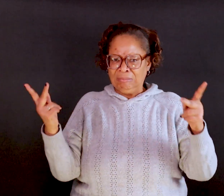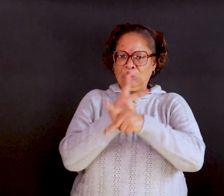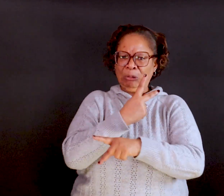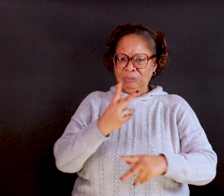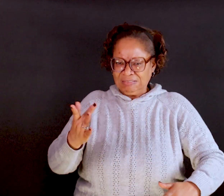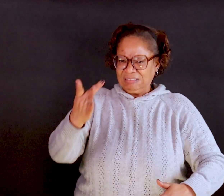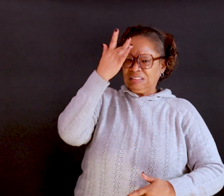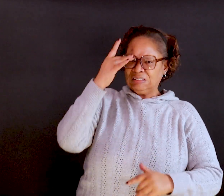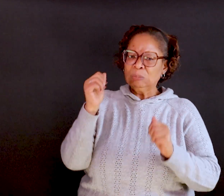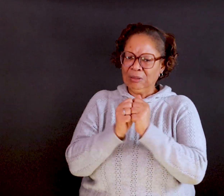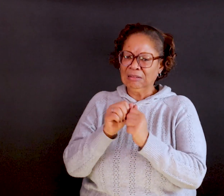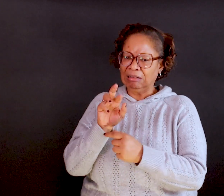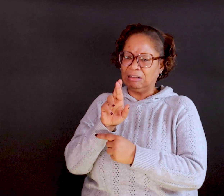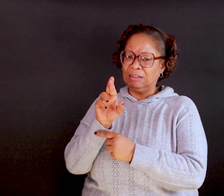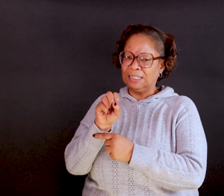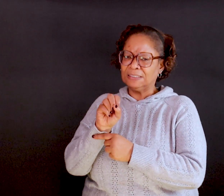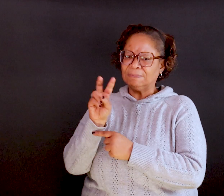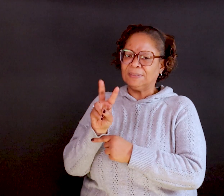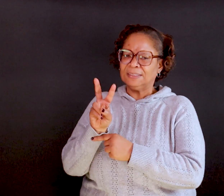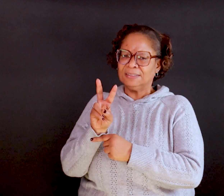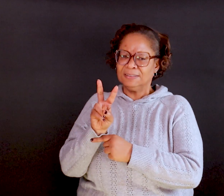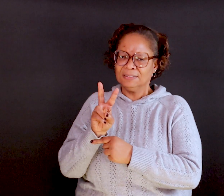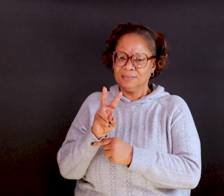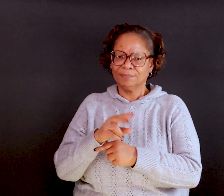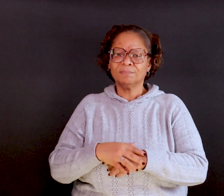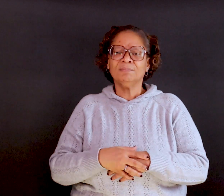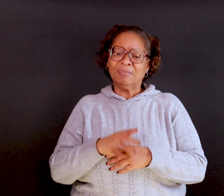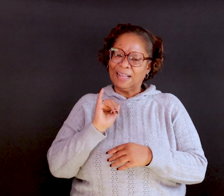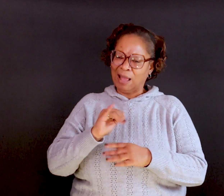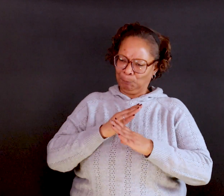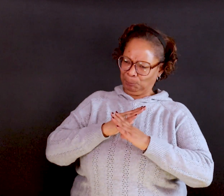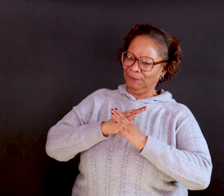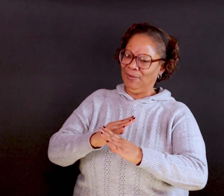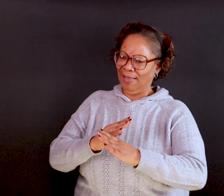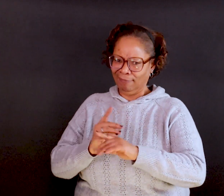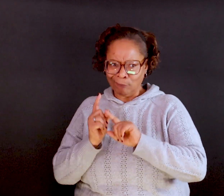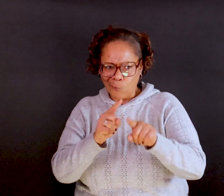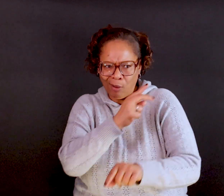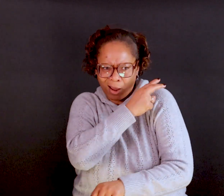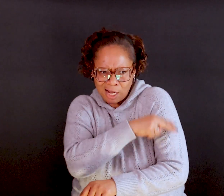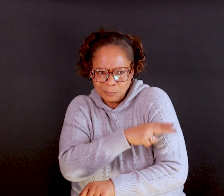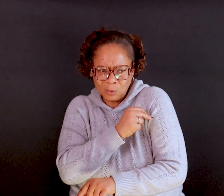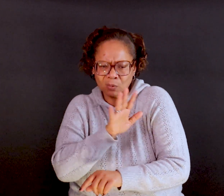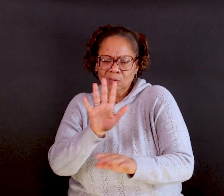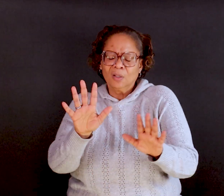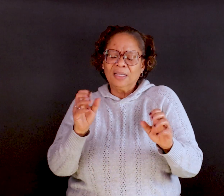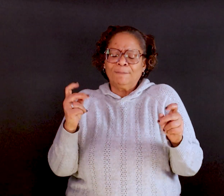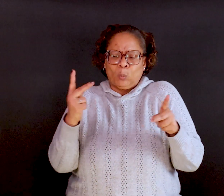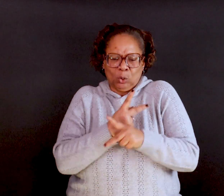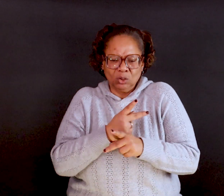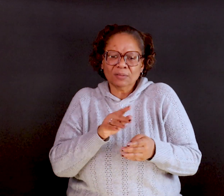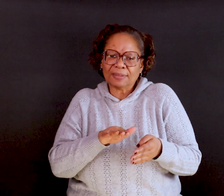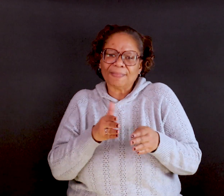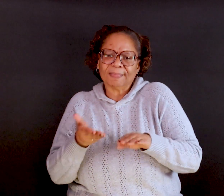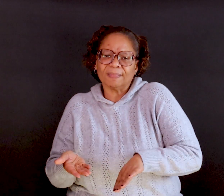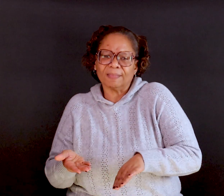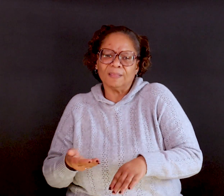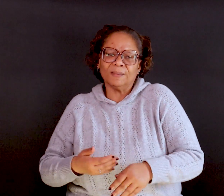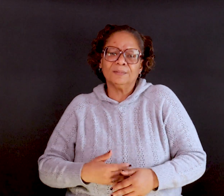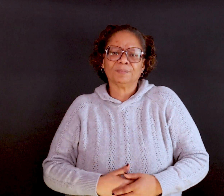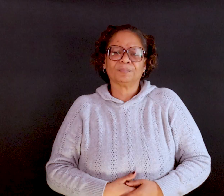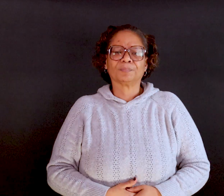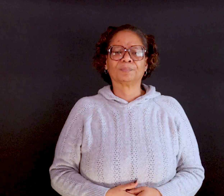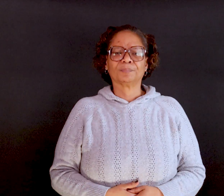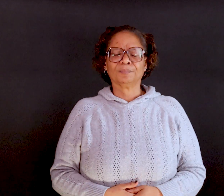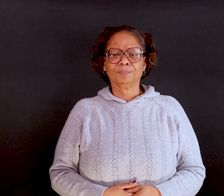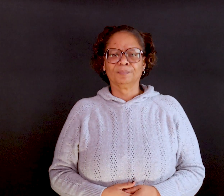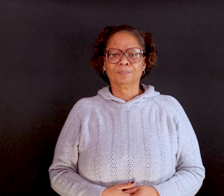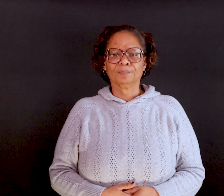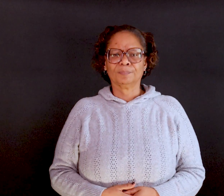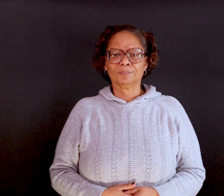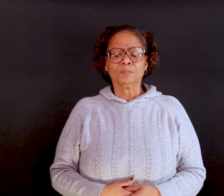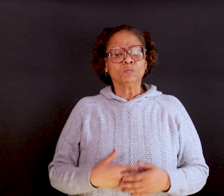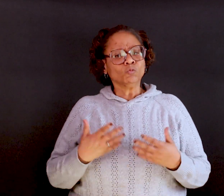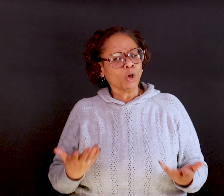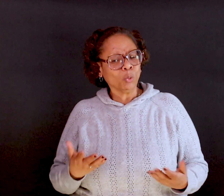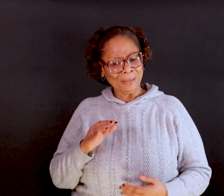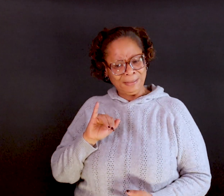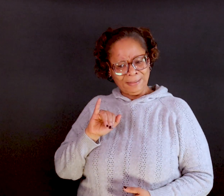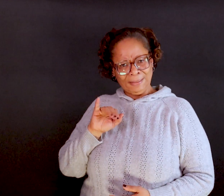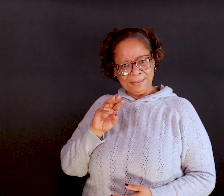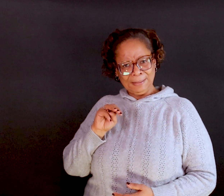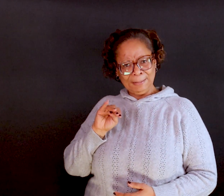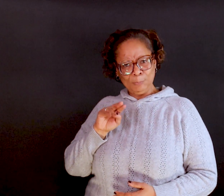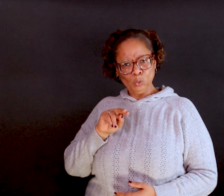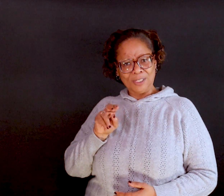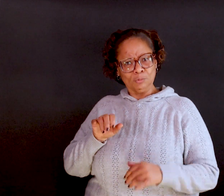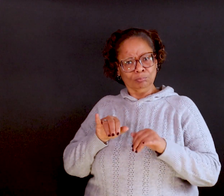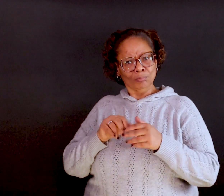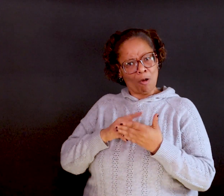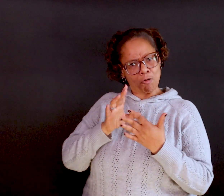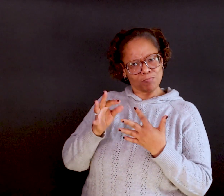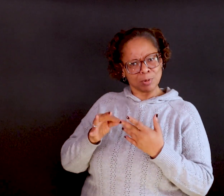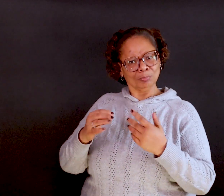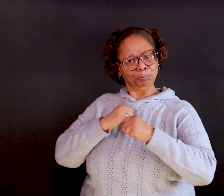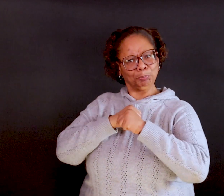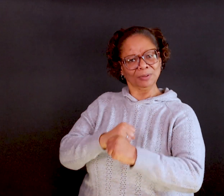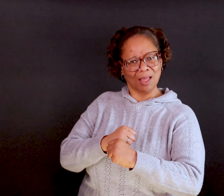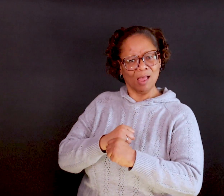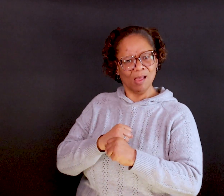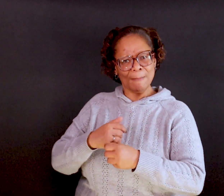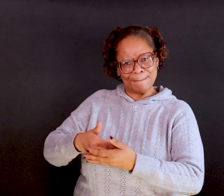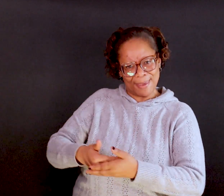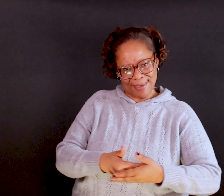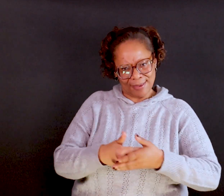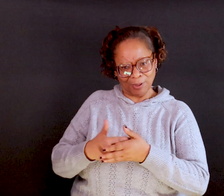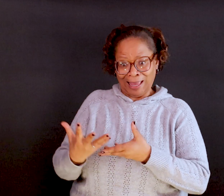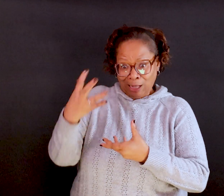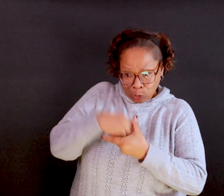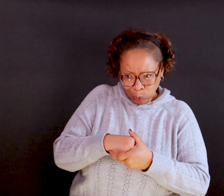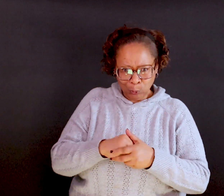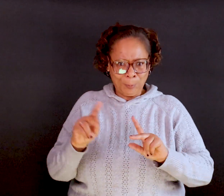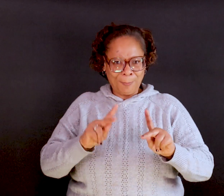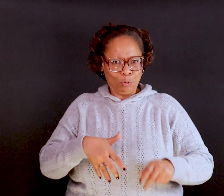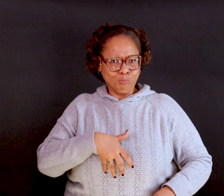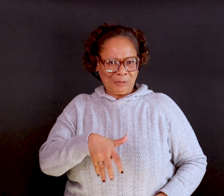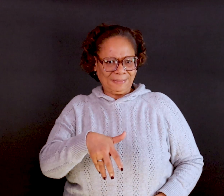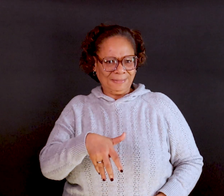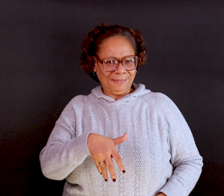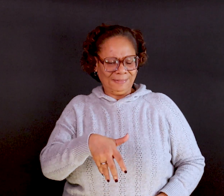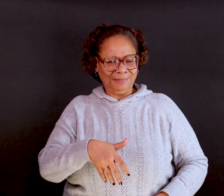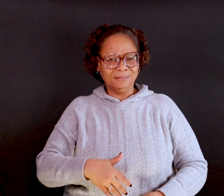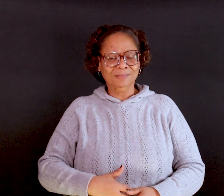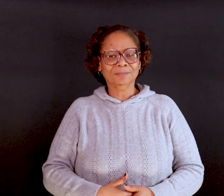preventing hospitalization and death.